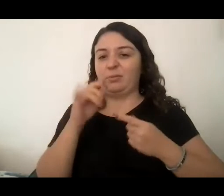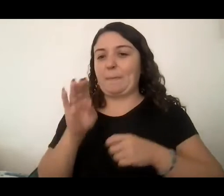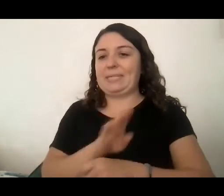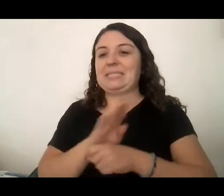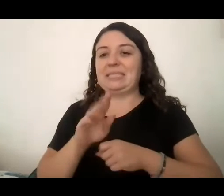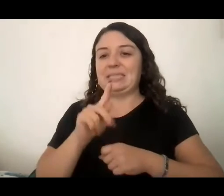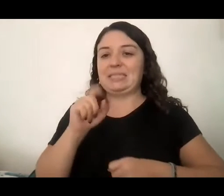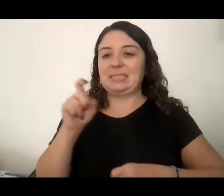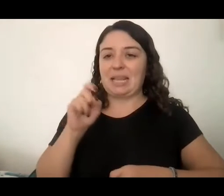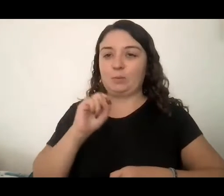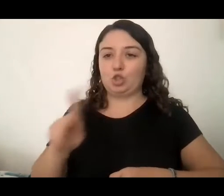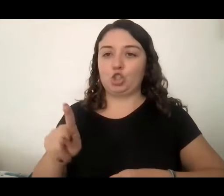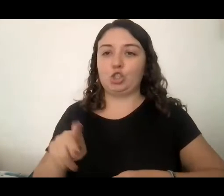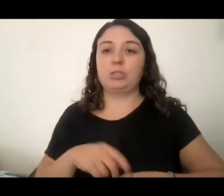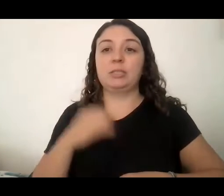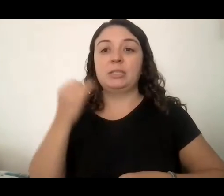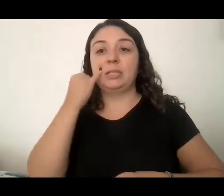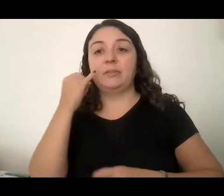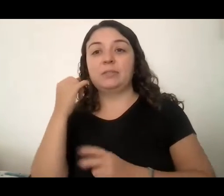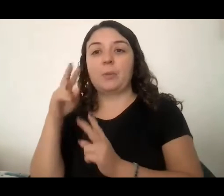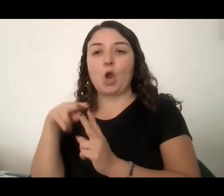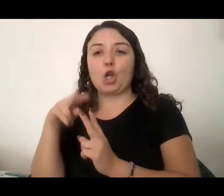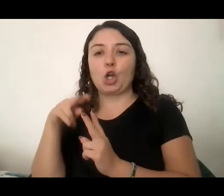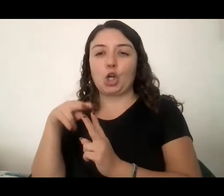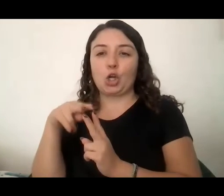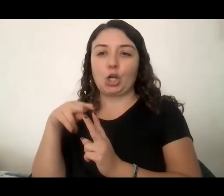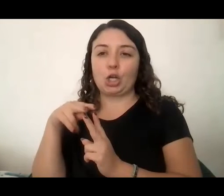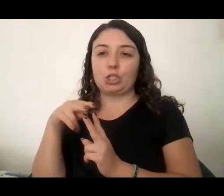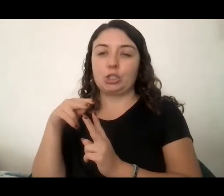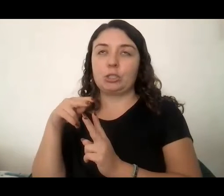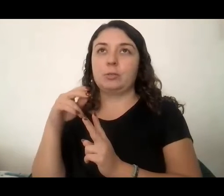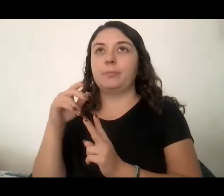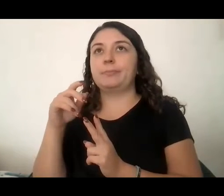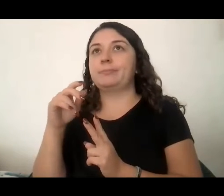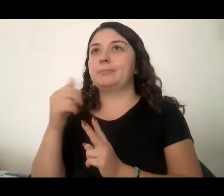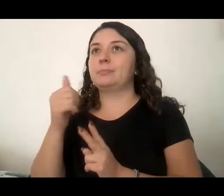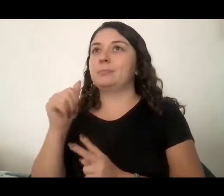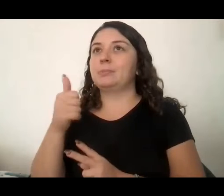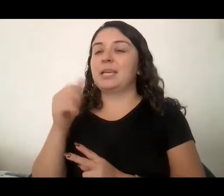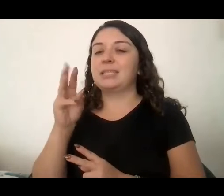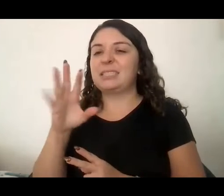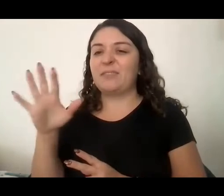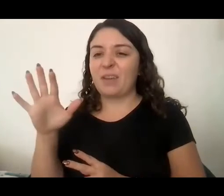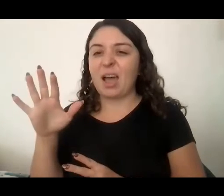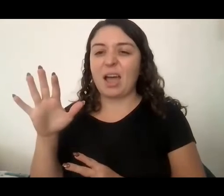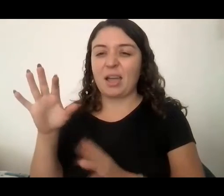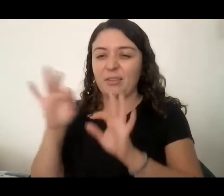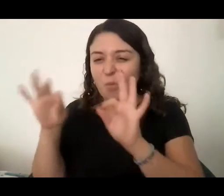if you are in a partnership, I think it's Form 1065. There's a number of different depends on the